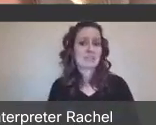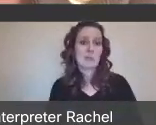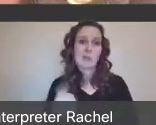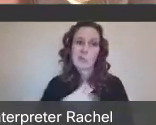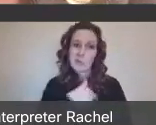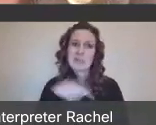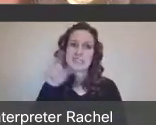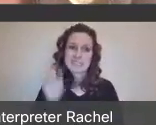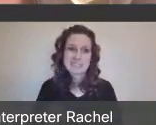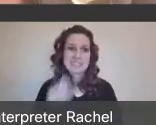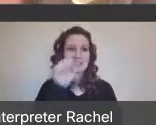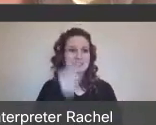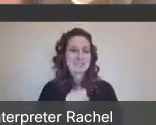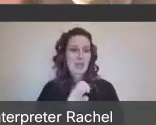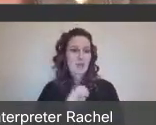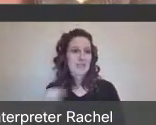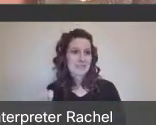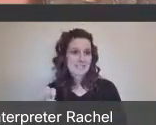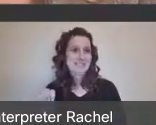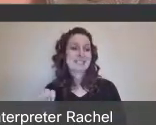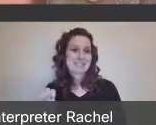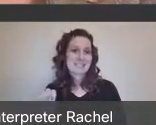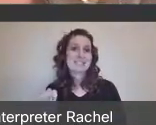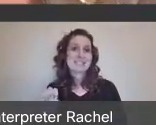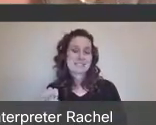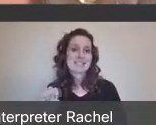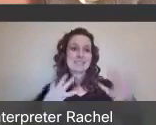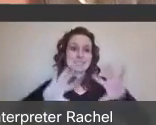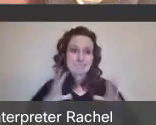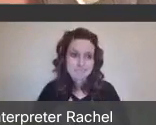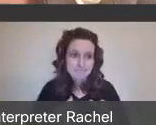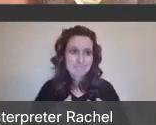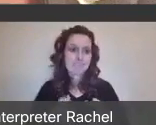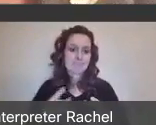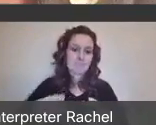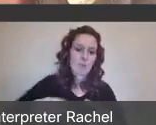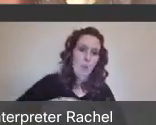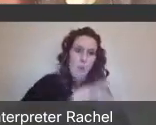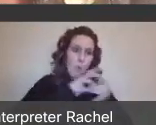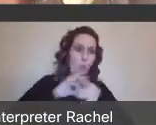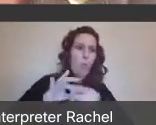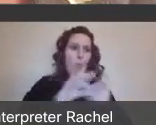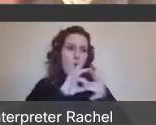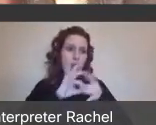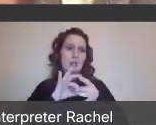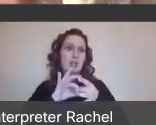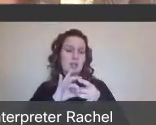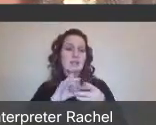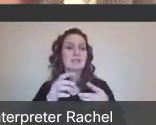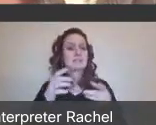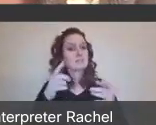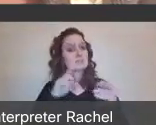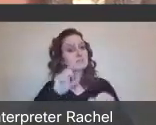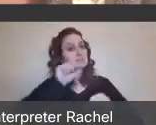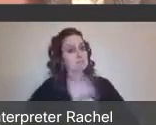the southeast back as an entity, as a whole, as a whole region in order to get our economic engine